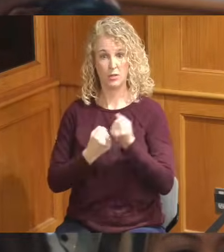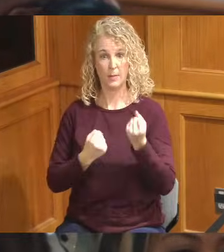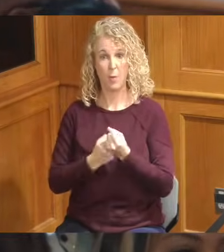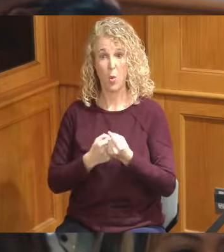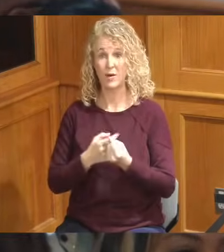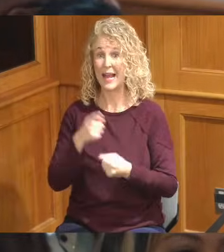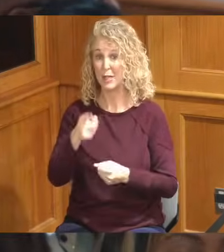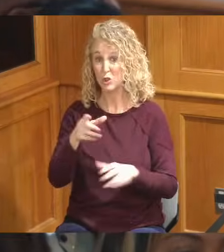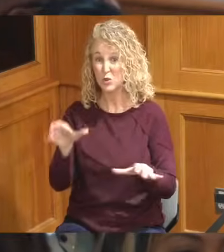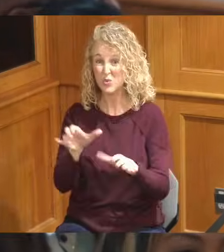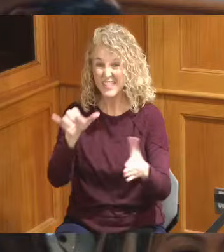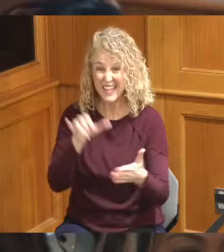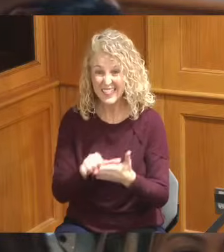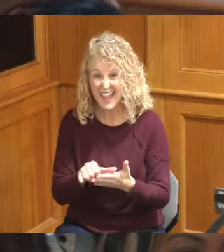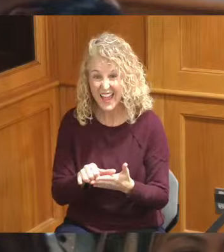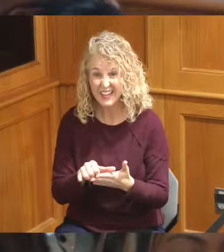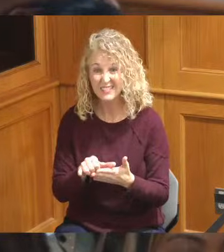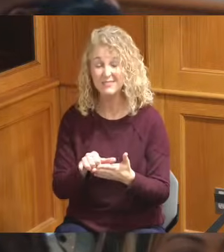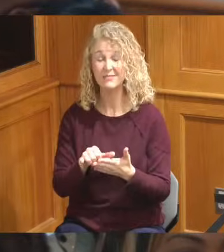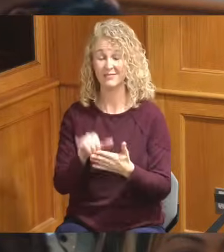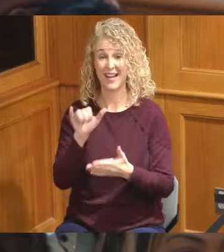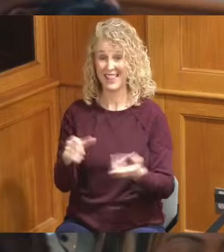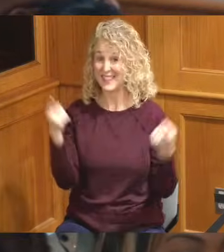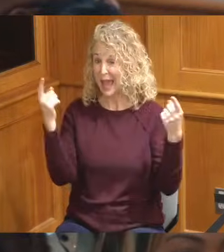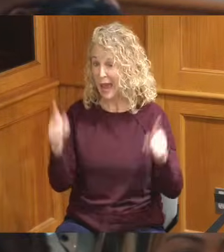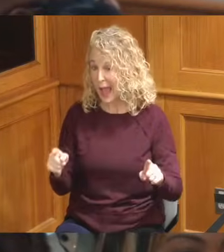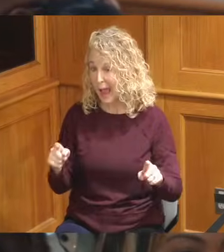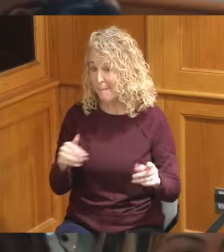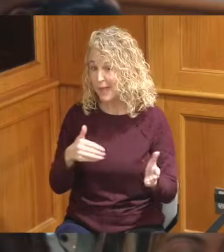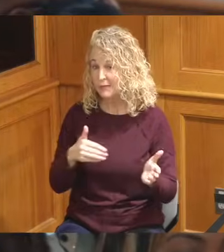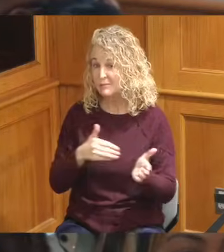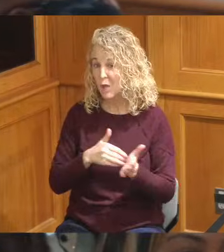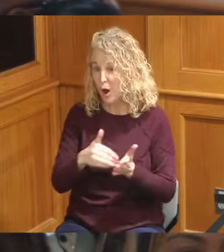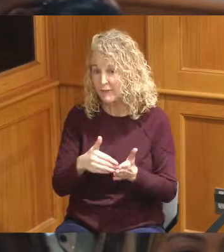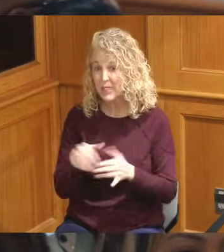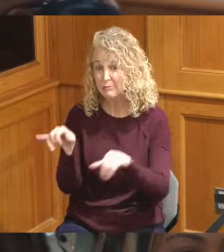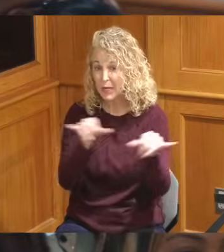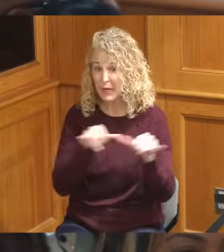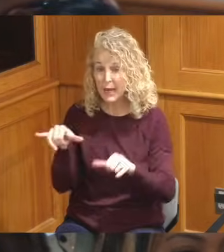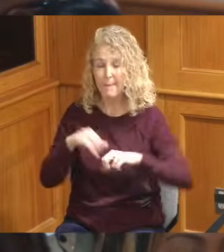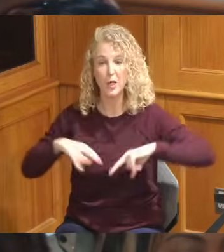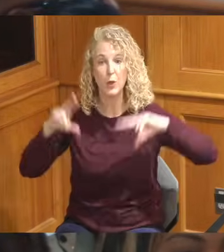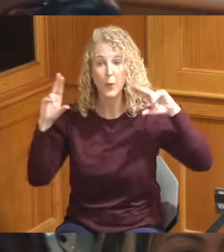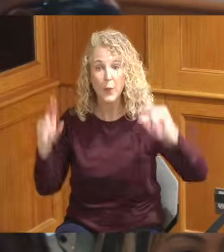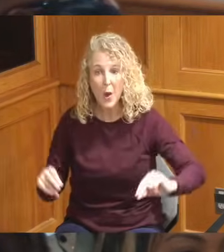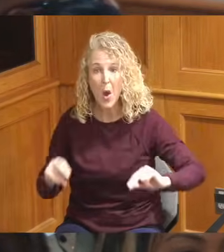is met." So, that doesn't happen everywhere. Uh, and I believe that your leadership was really the